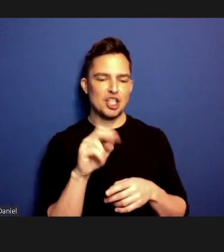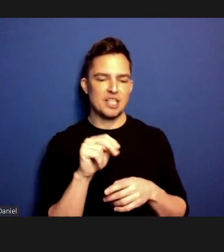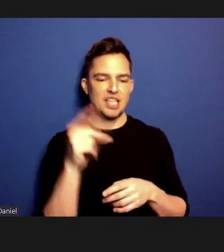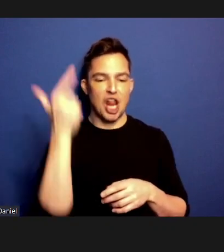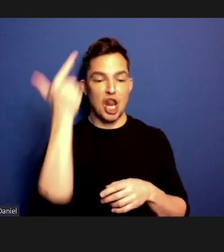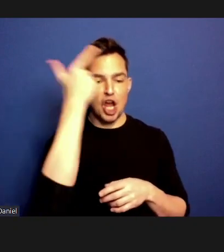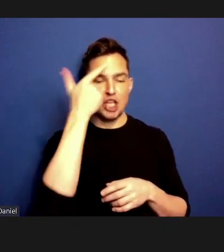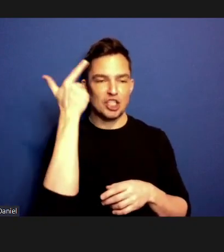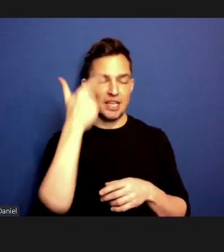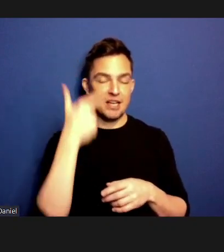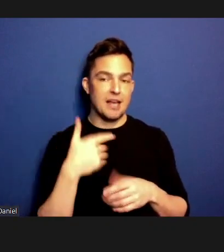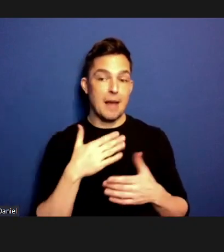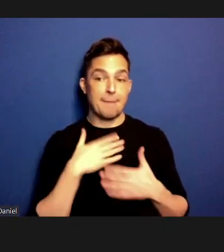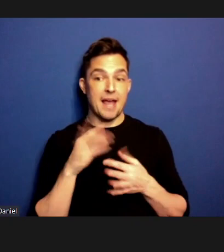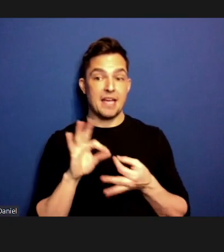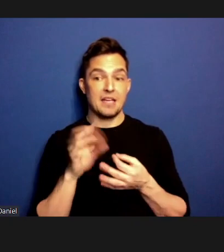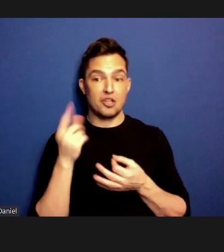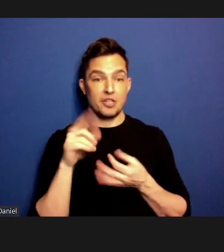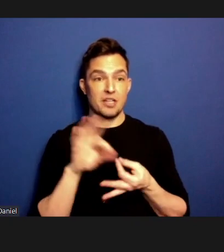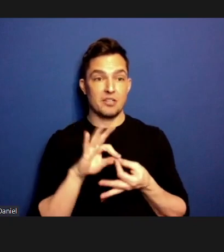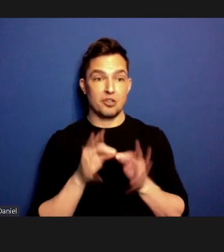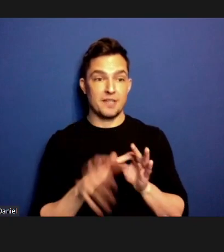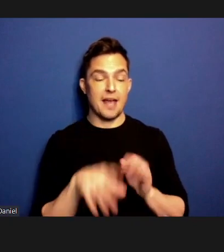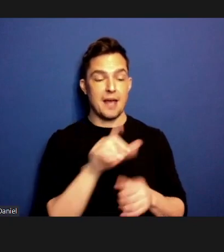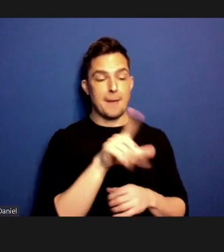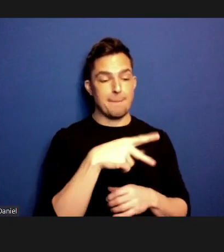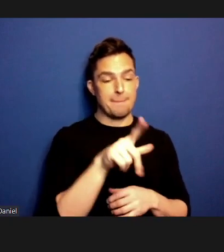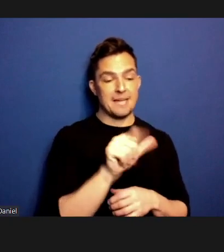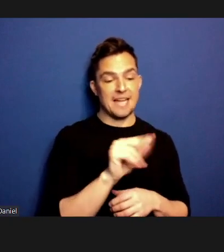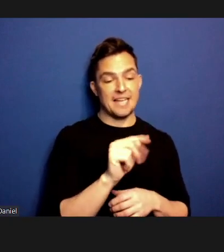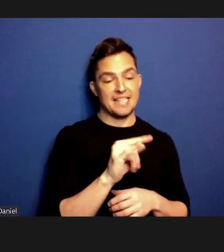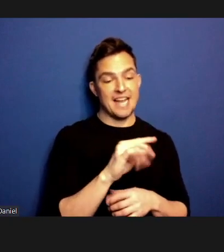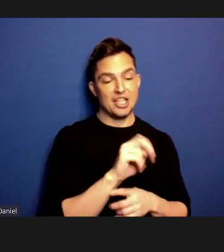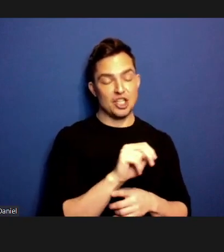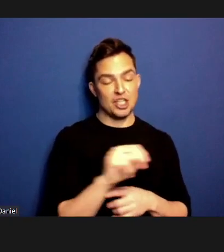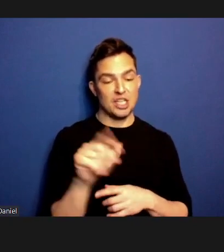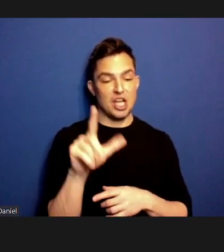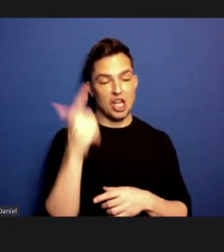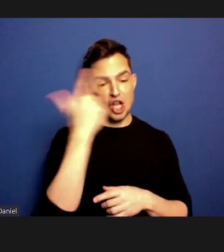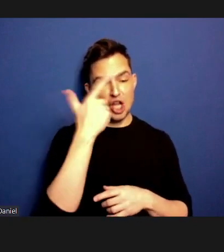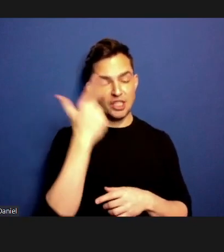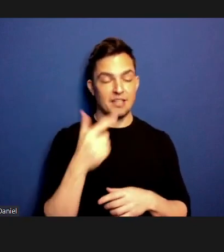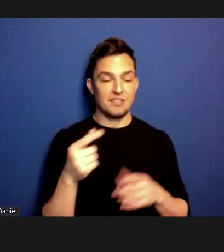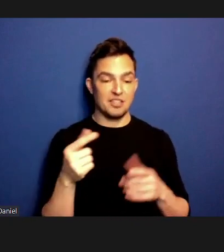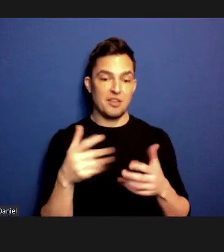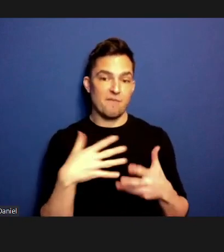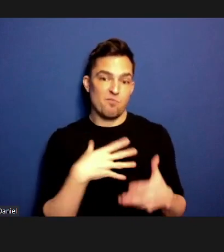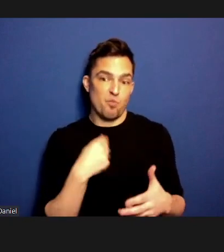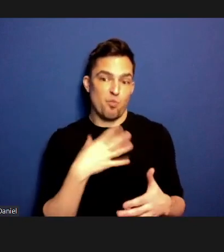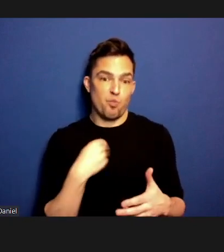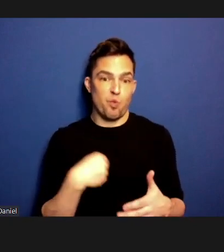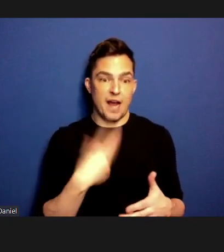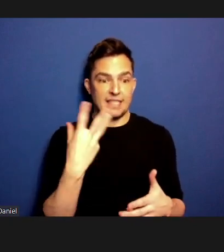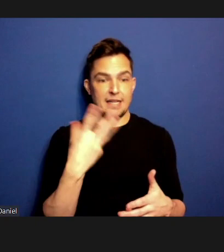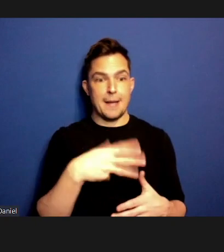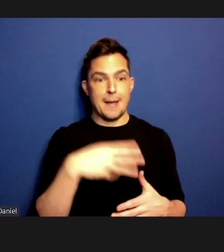by plantation logic is, again, you have white masters and the only black people there are